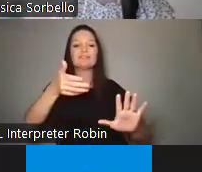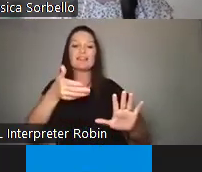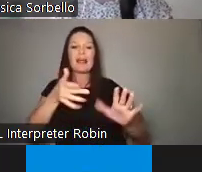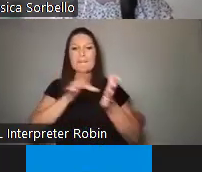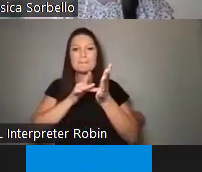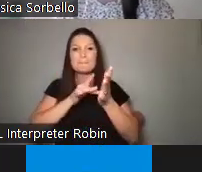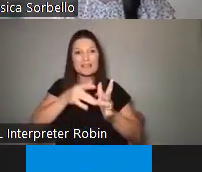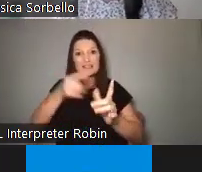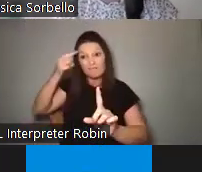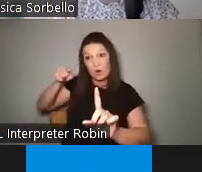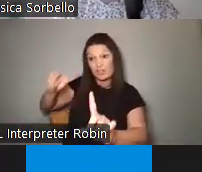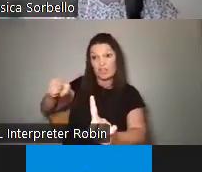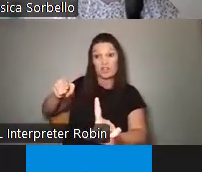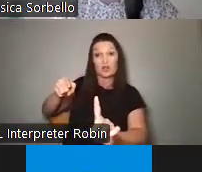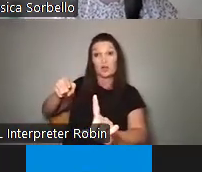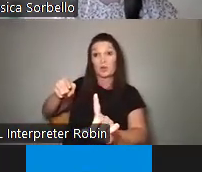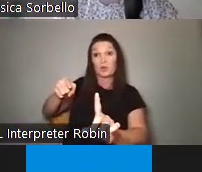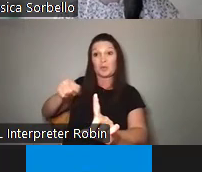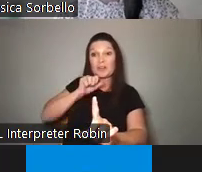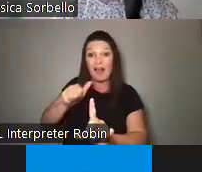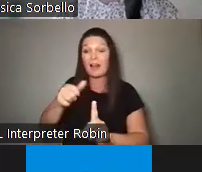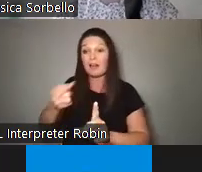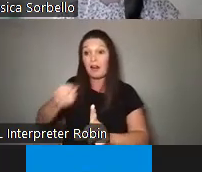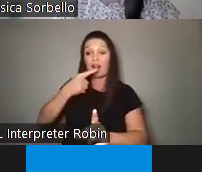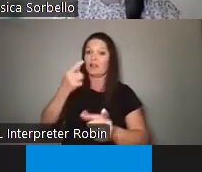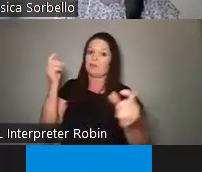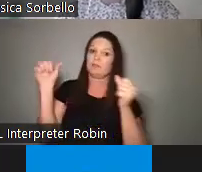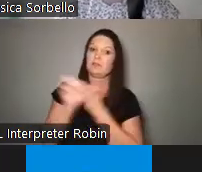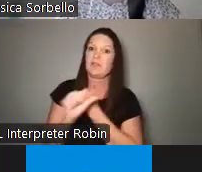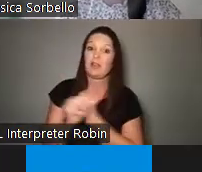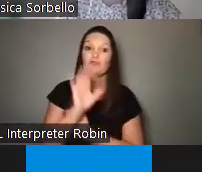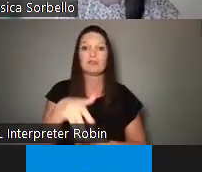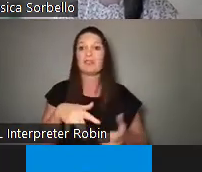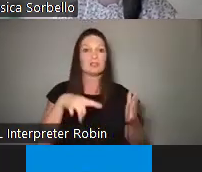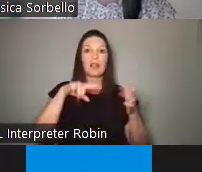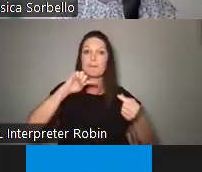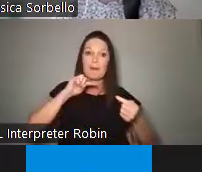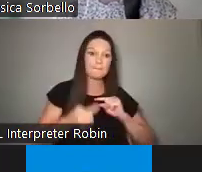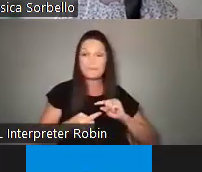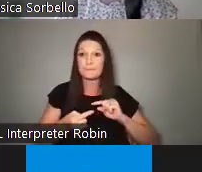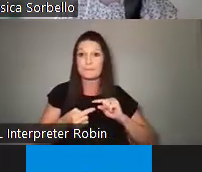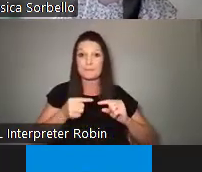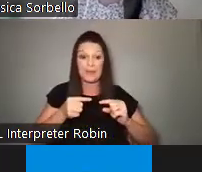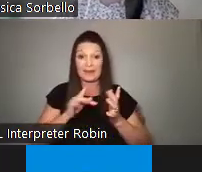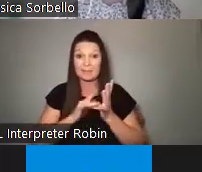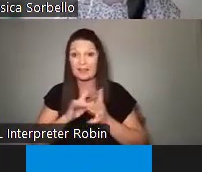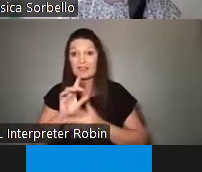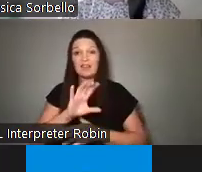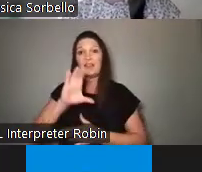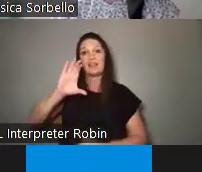. It is cholesterol medication . It is Tylenol that is expired. It is stool softener. Any of these things that exist